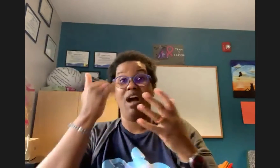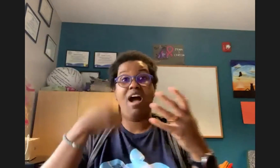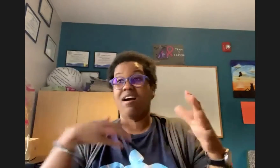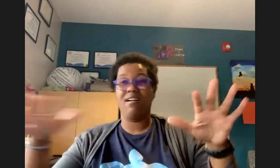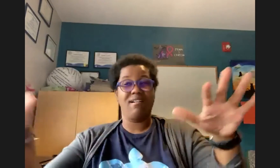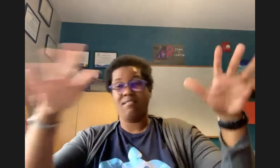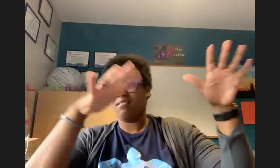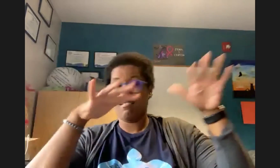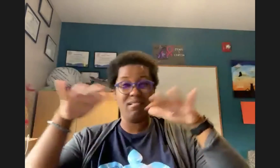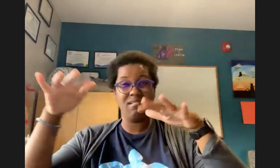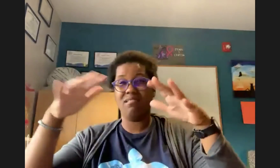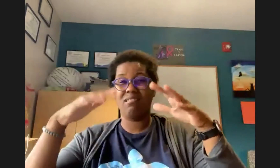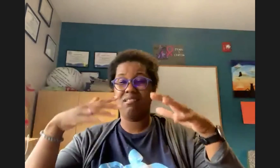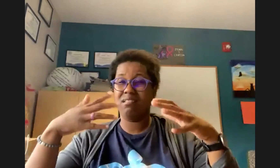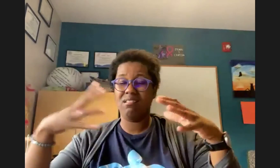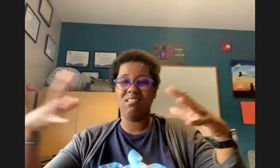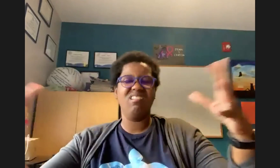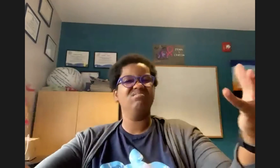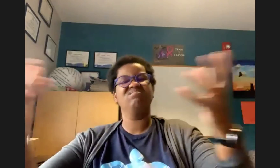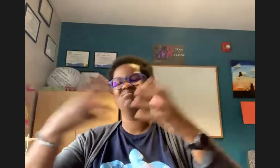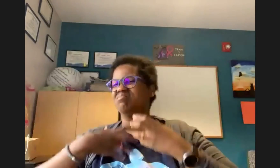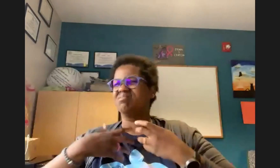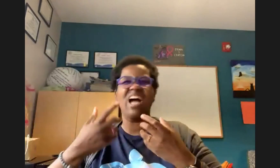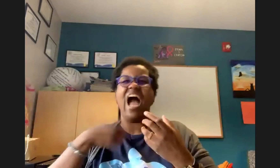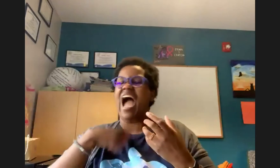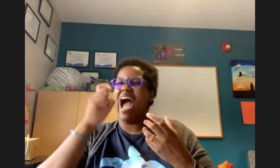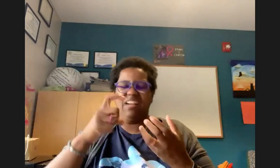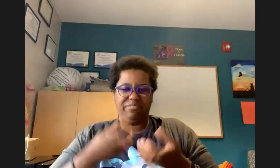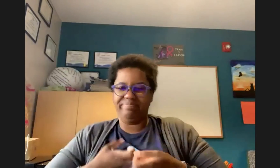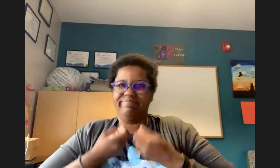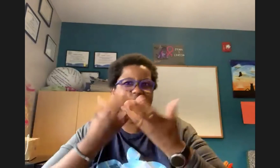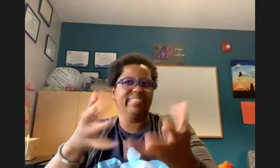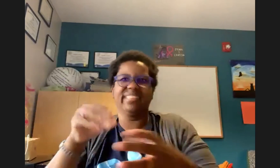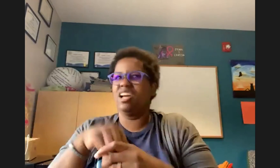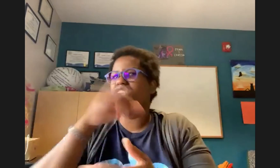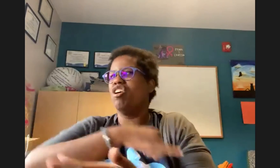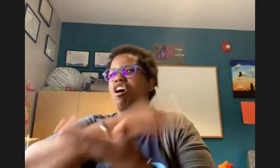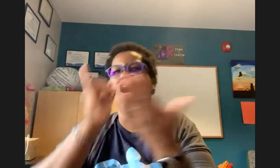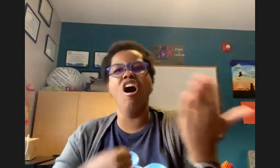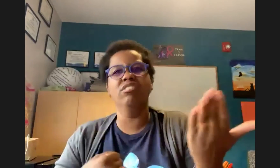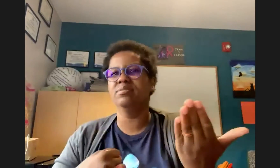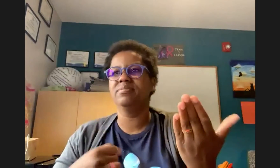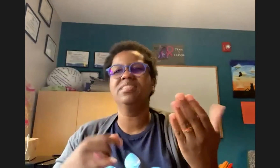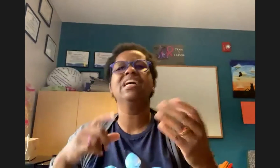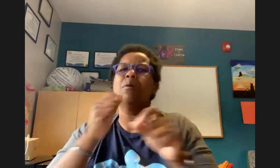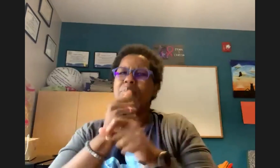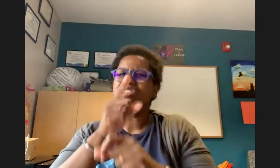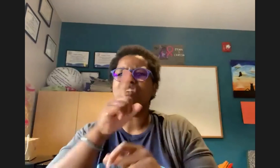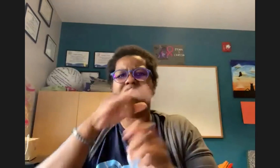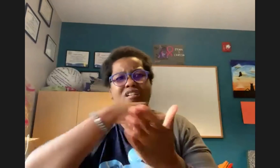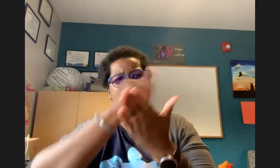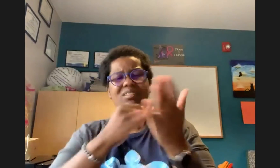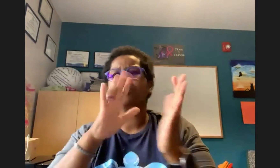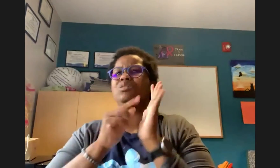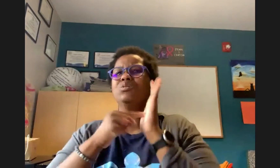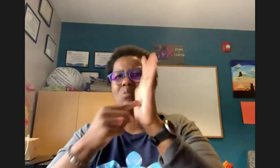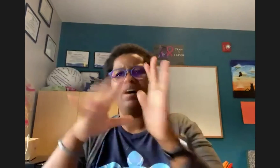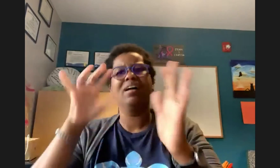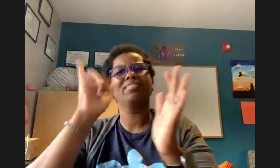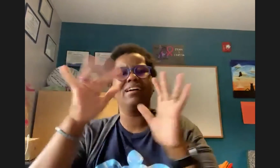With all of those pieces moving on and coming into me and impacting me personally, I had to get it out in my art,